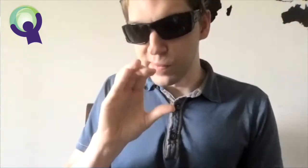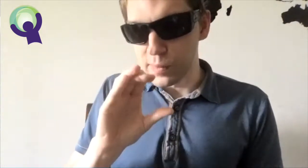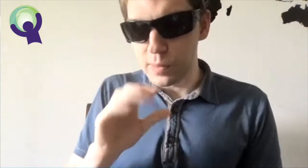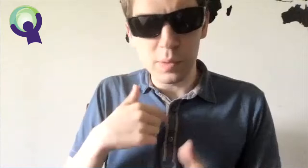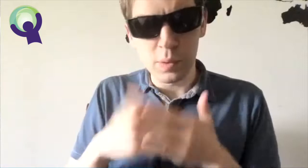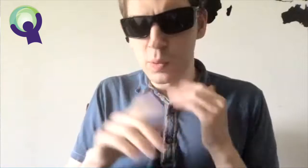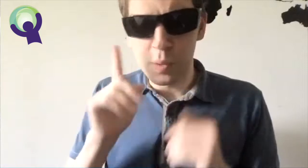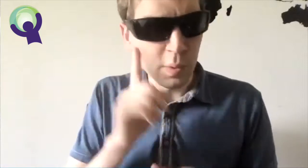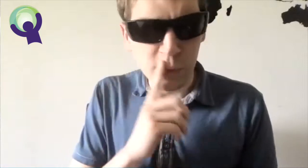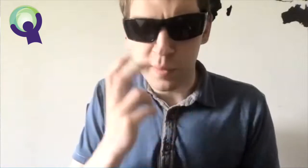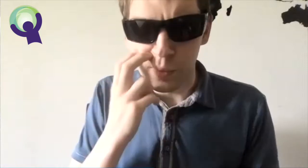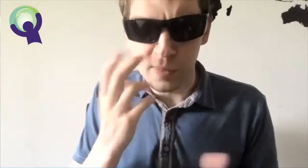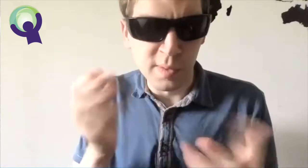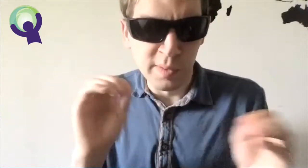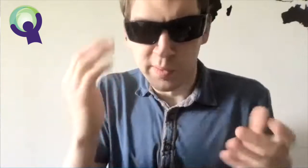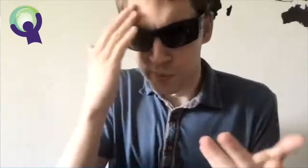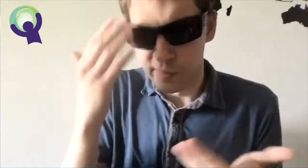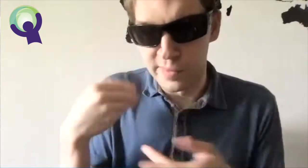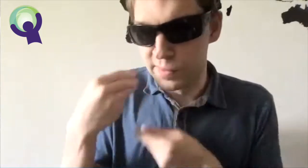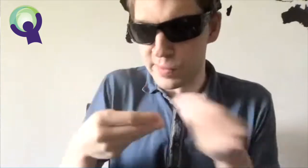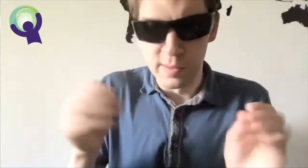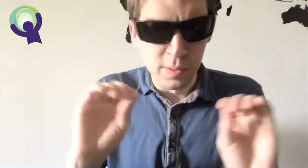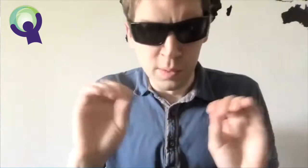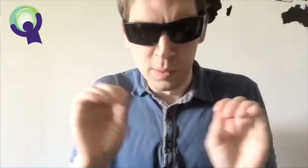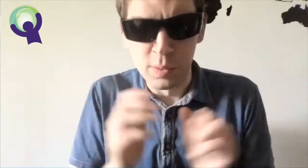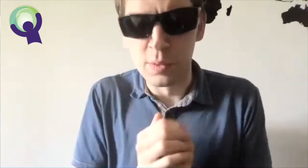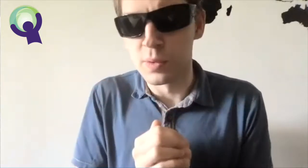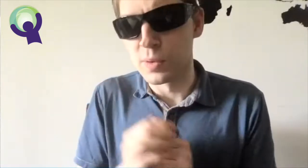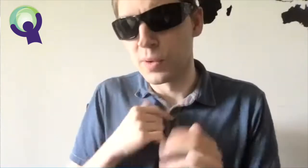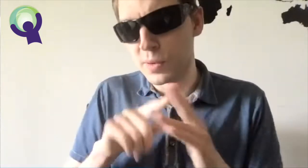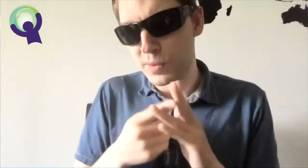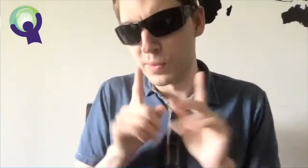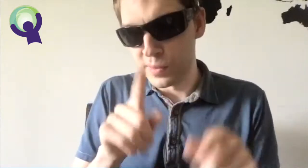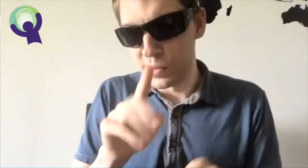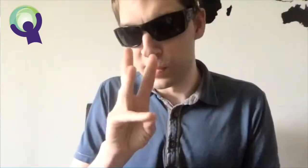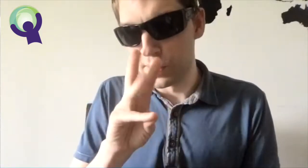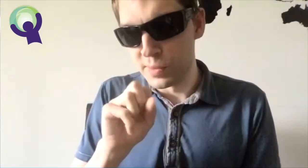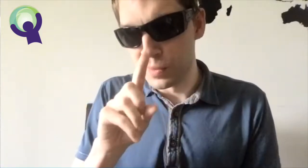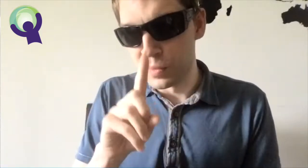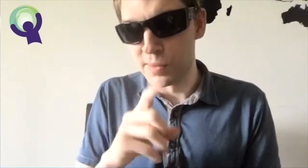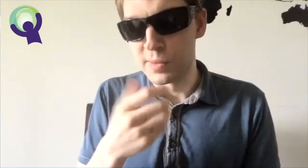I grew up in Wisconsin but there's no deafness or blindness in my family.